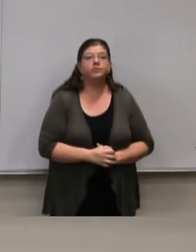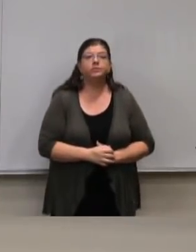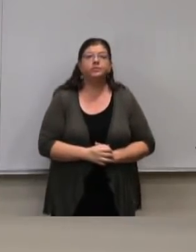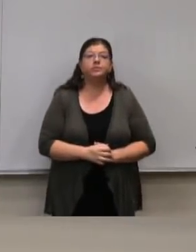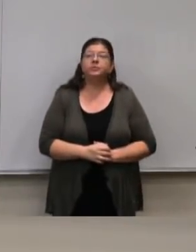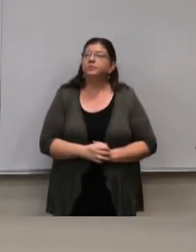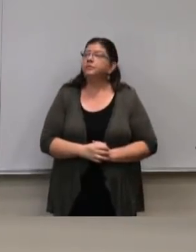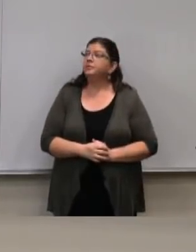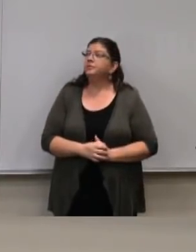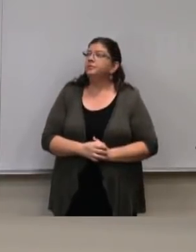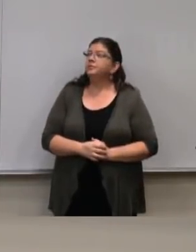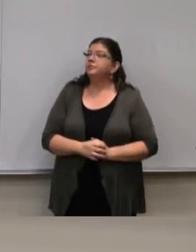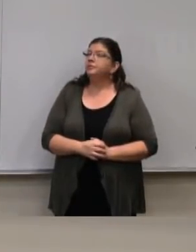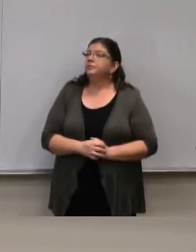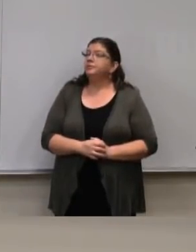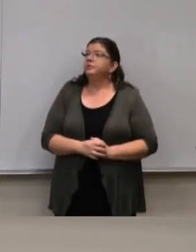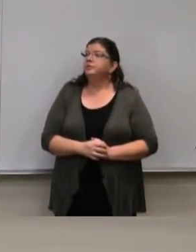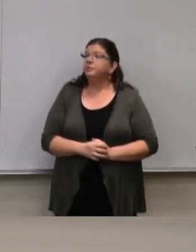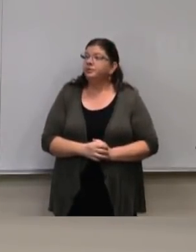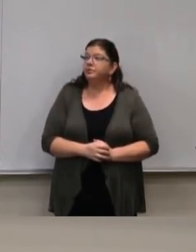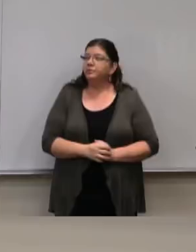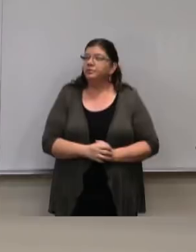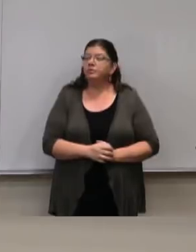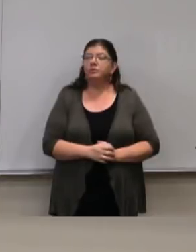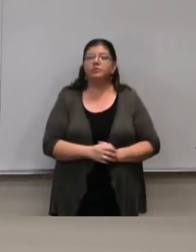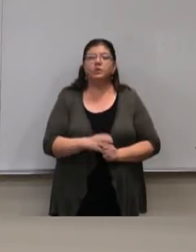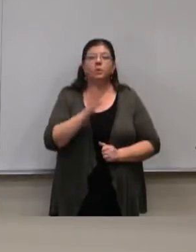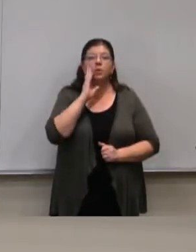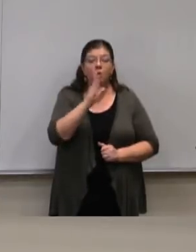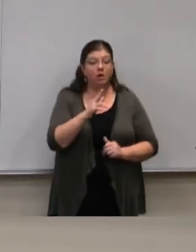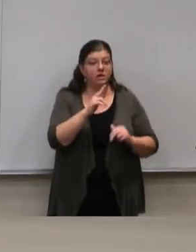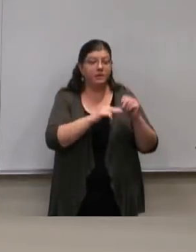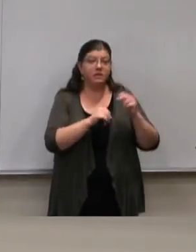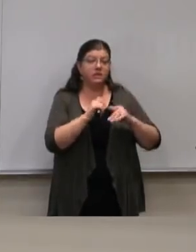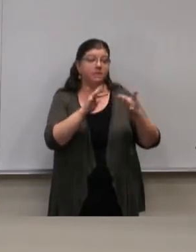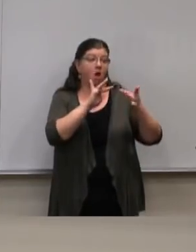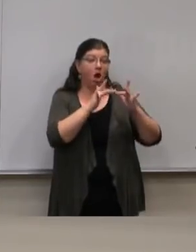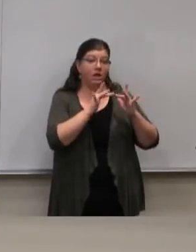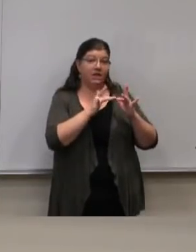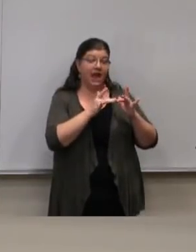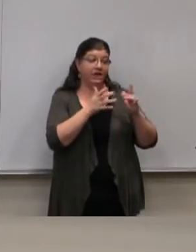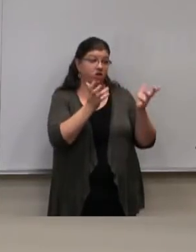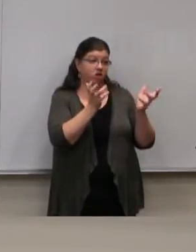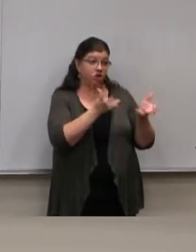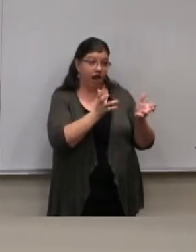We're going to build some online help desk and chat functions.